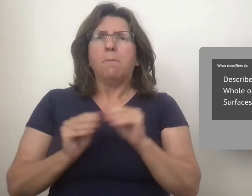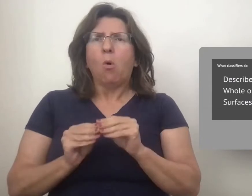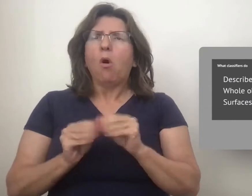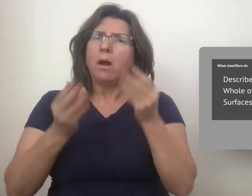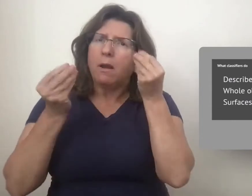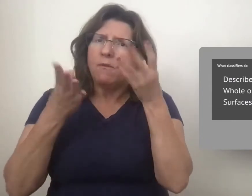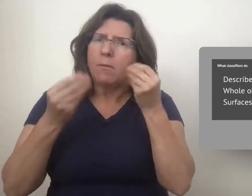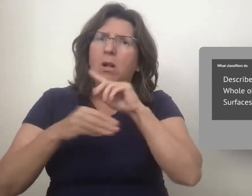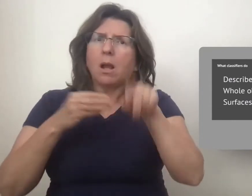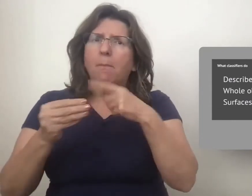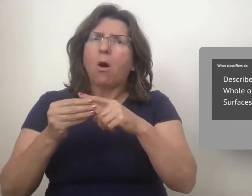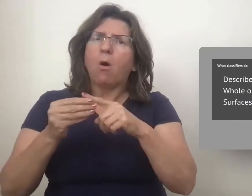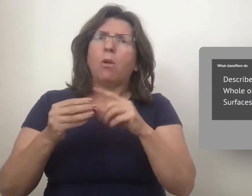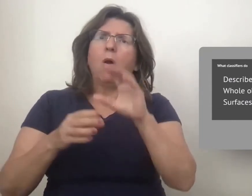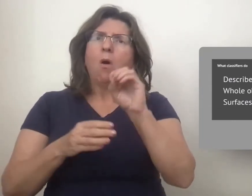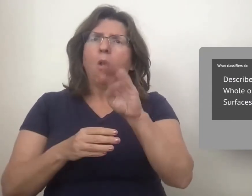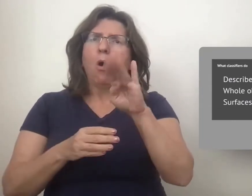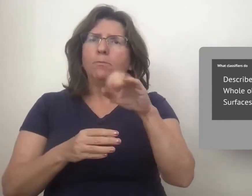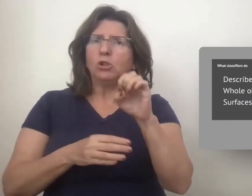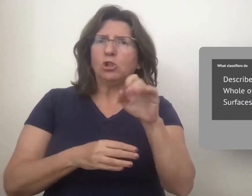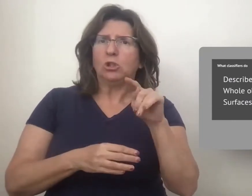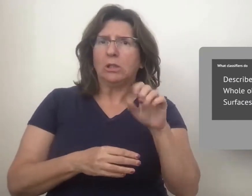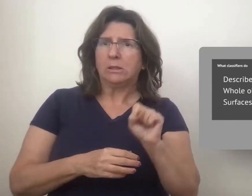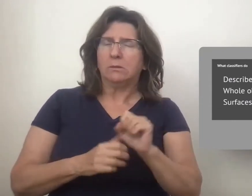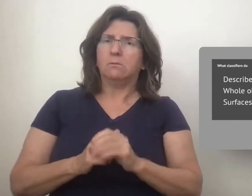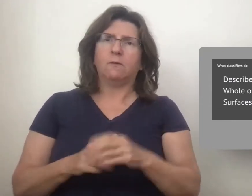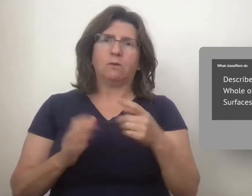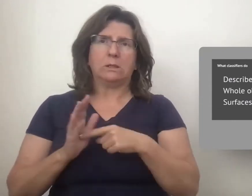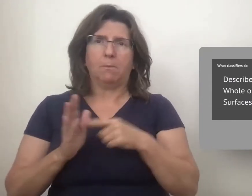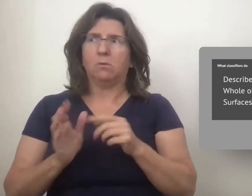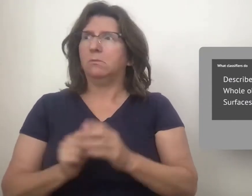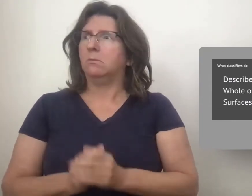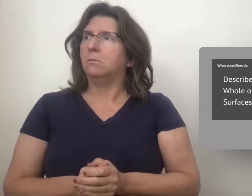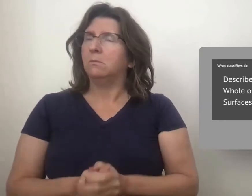Classifiers can provide more descriptive information about an object.